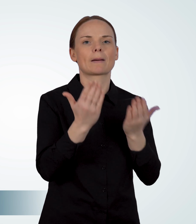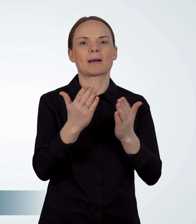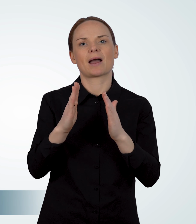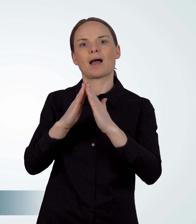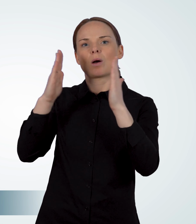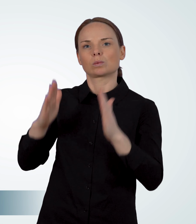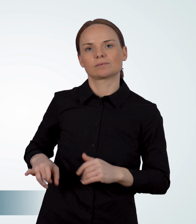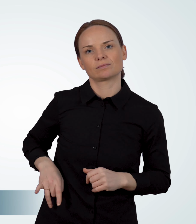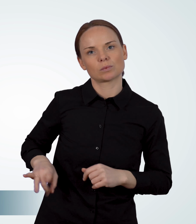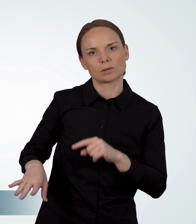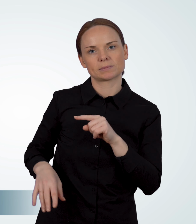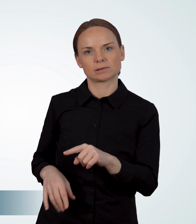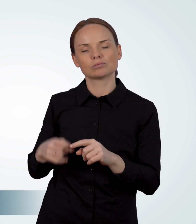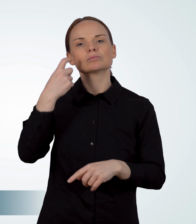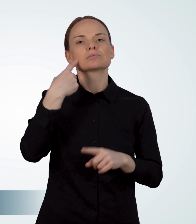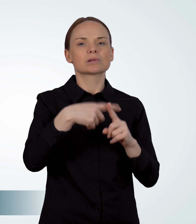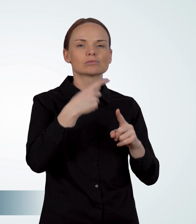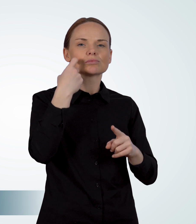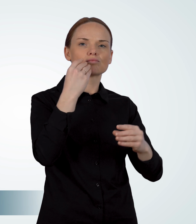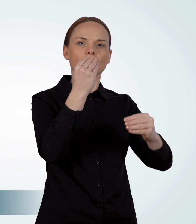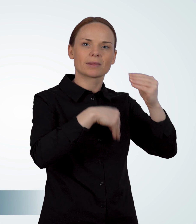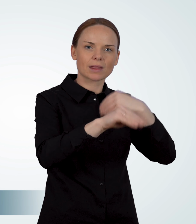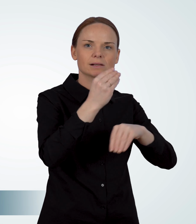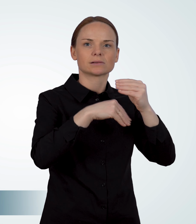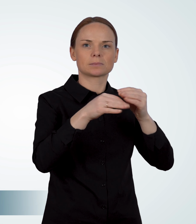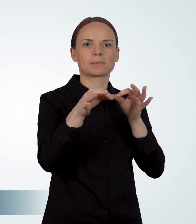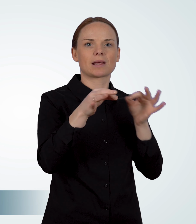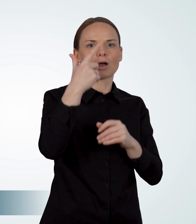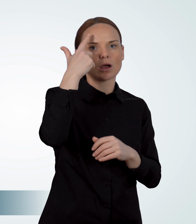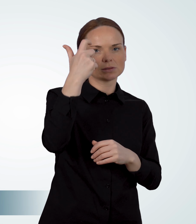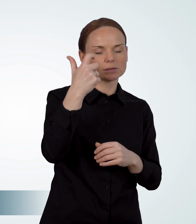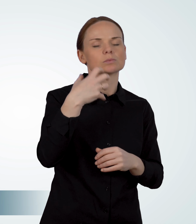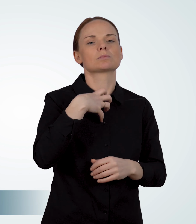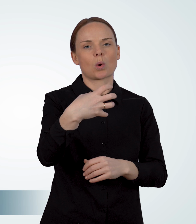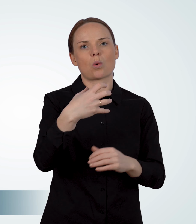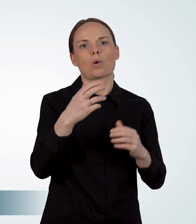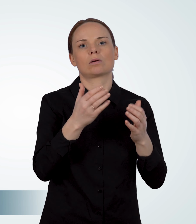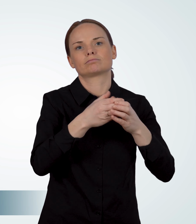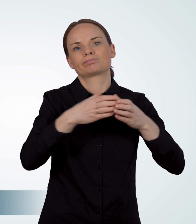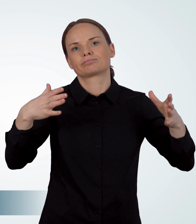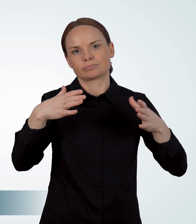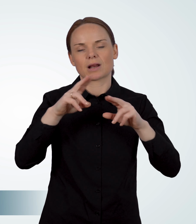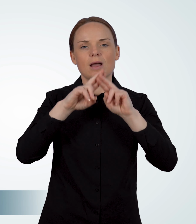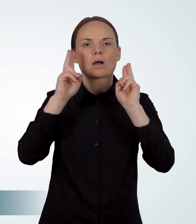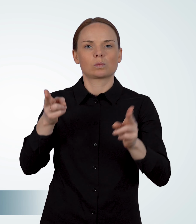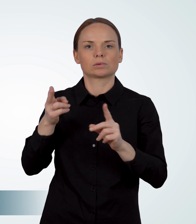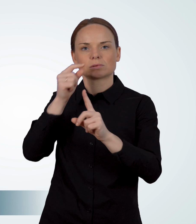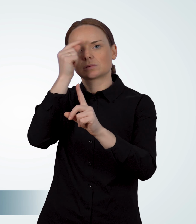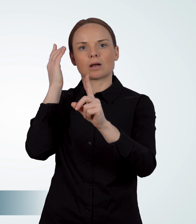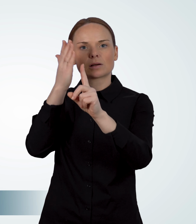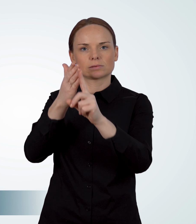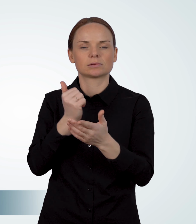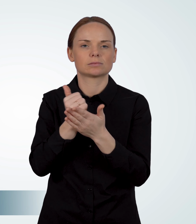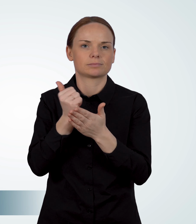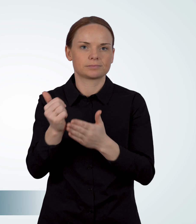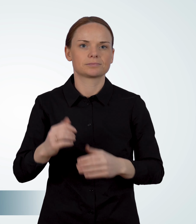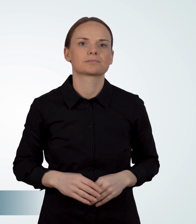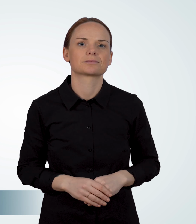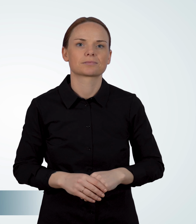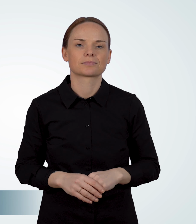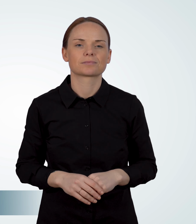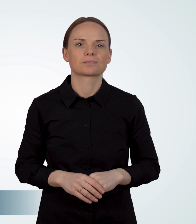as a solution to housing affordability and replace planning reforms with housing targets.